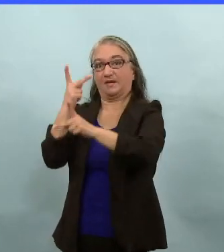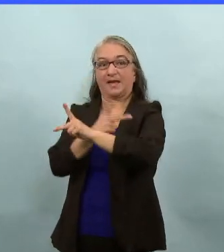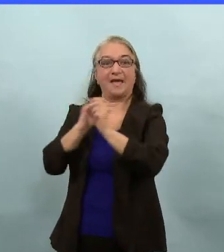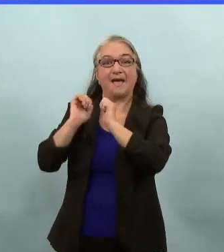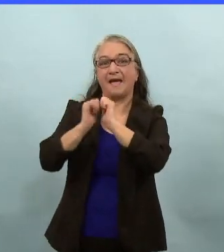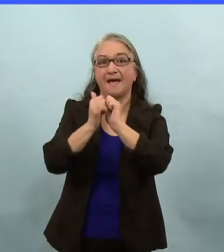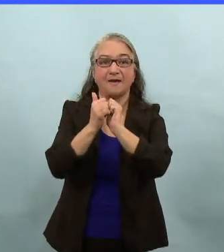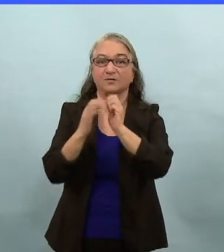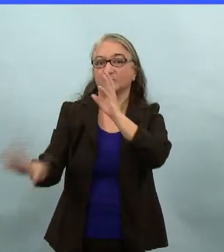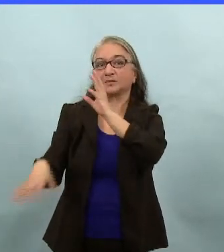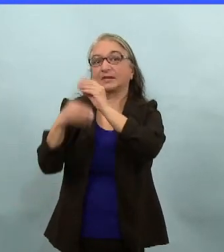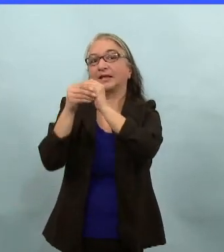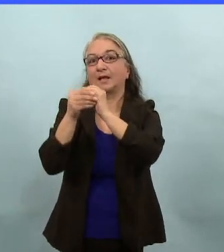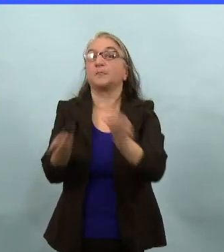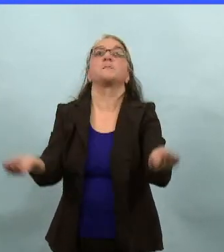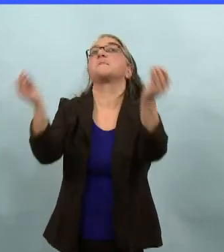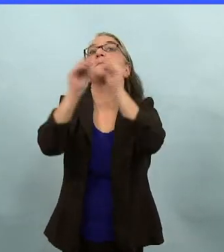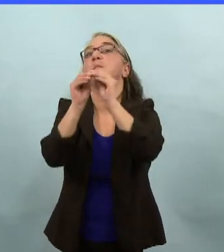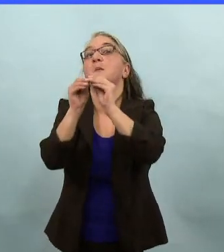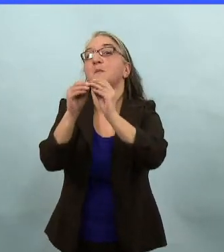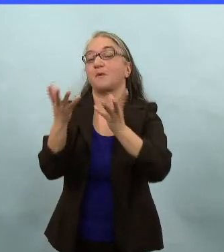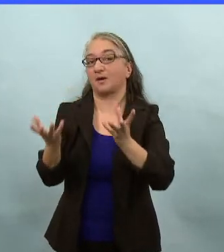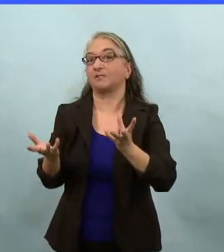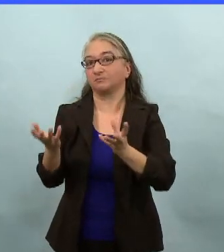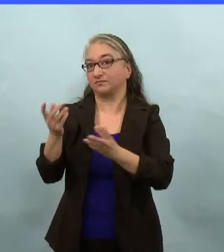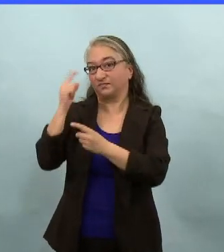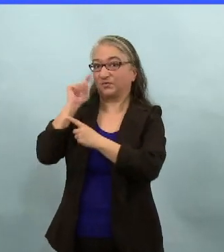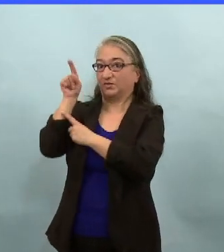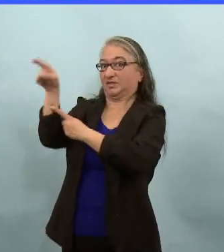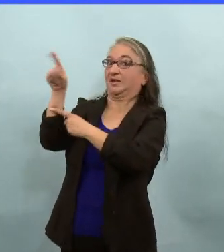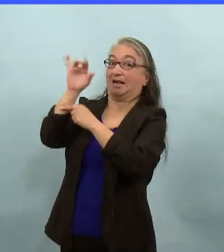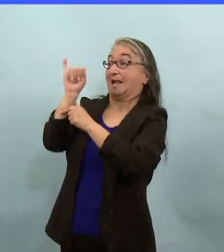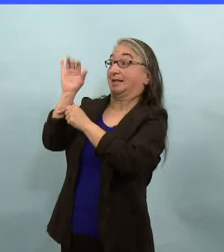some of those questions would be better asked of them but certainly you know we know that these